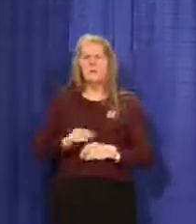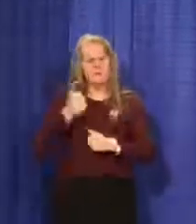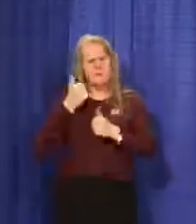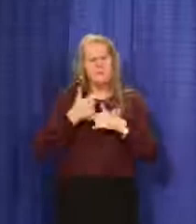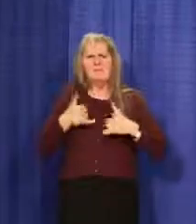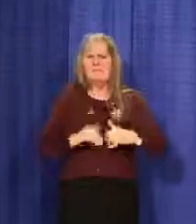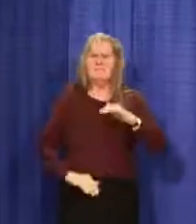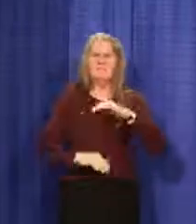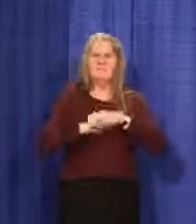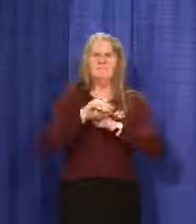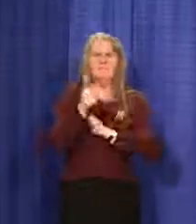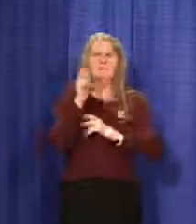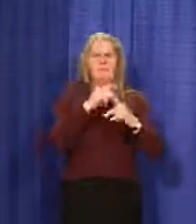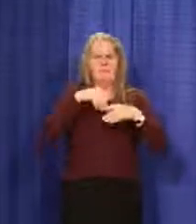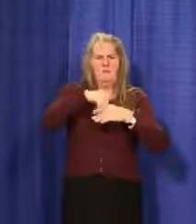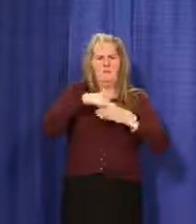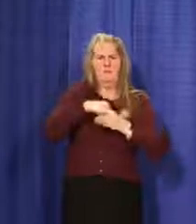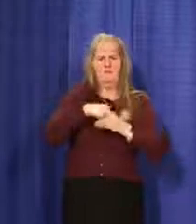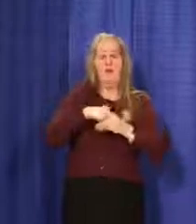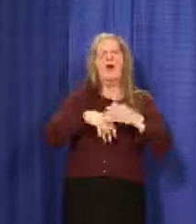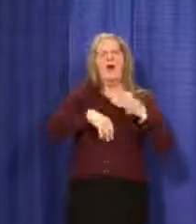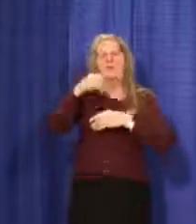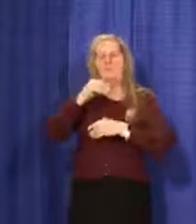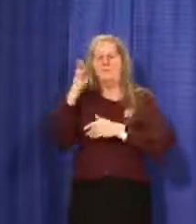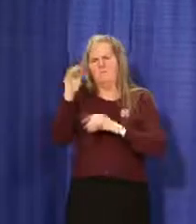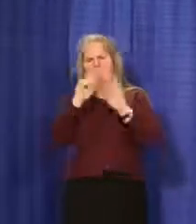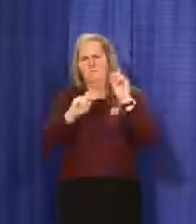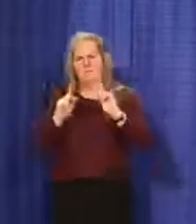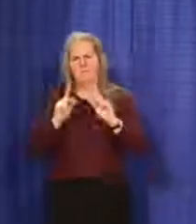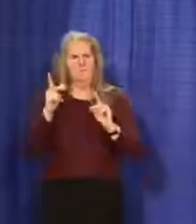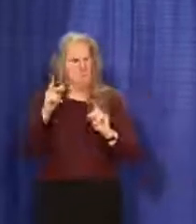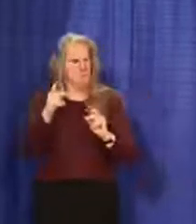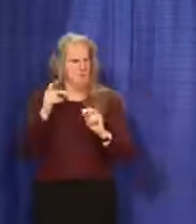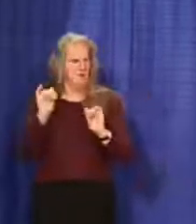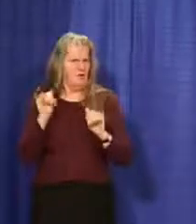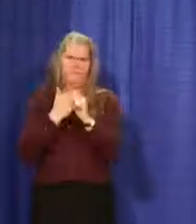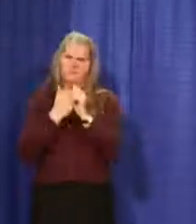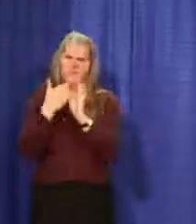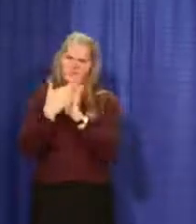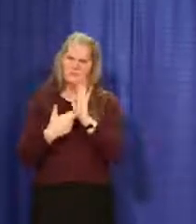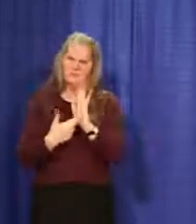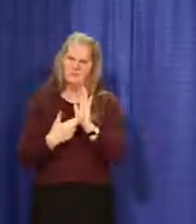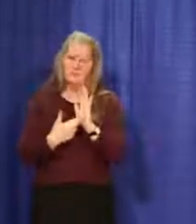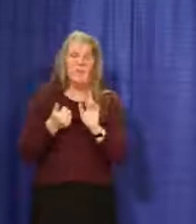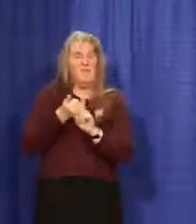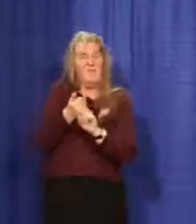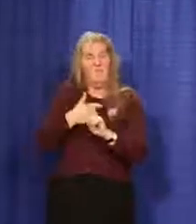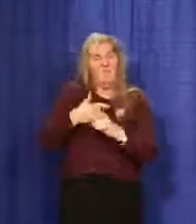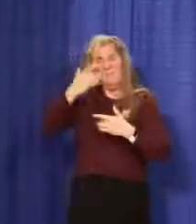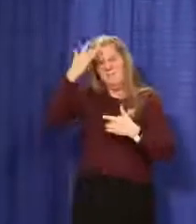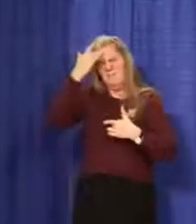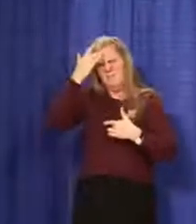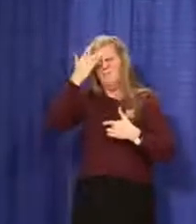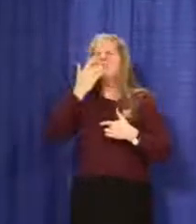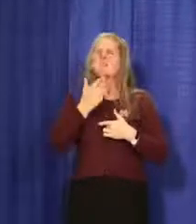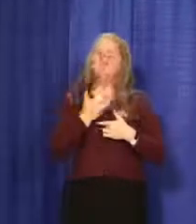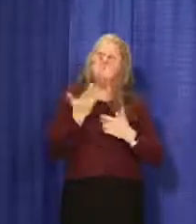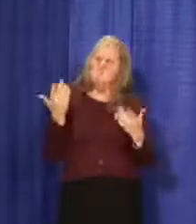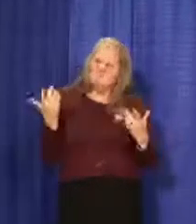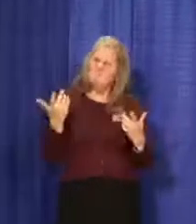outside for unorganized social gatherings. Stay away from others and get tested if you get sick. Use a mask for any setting where